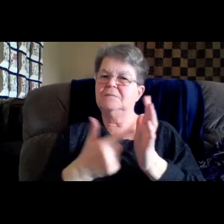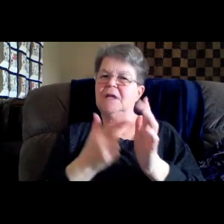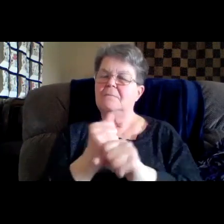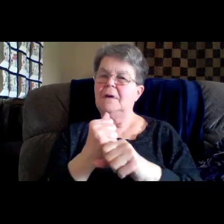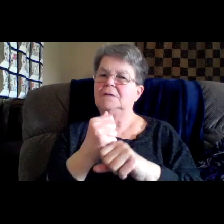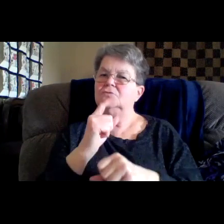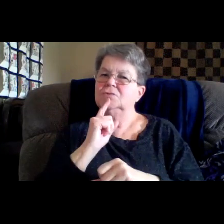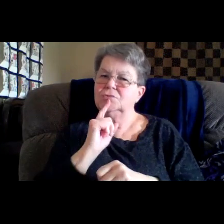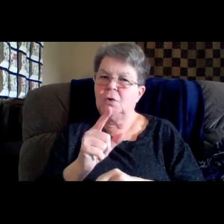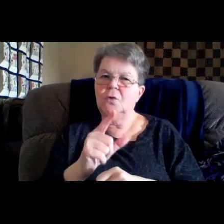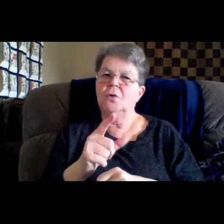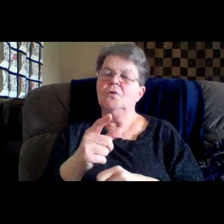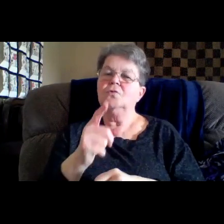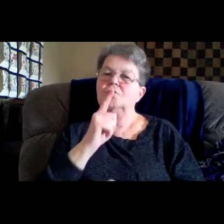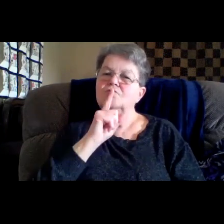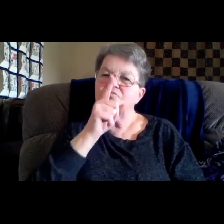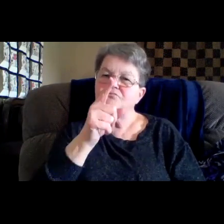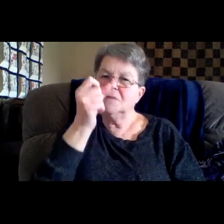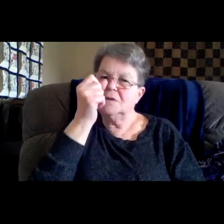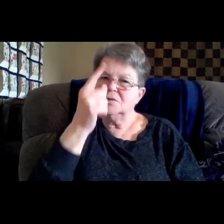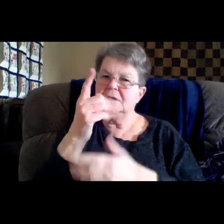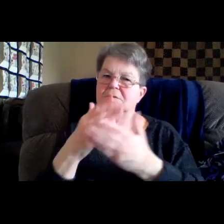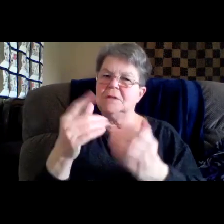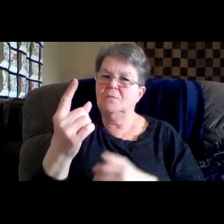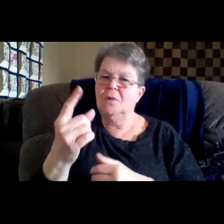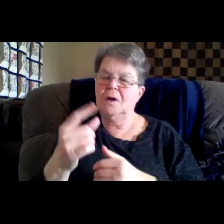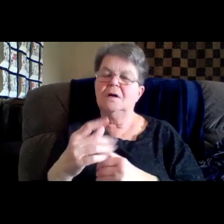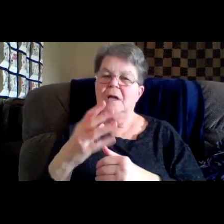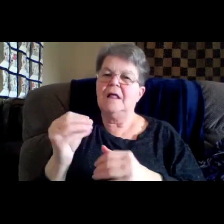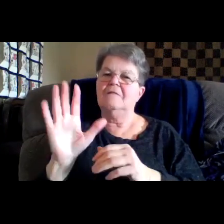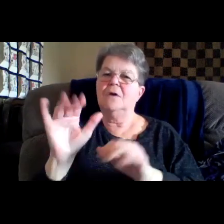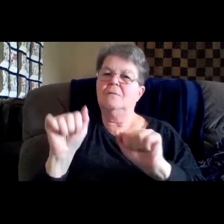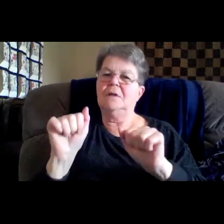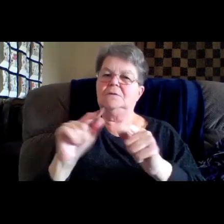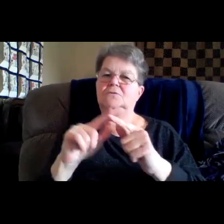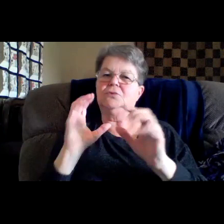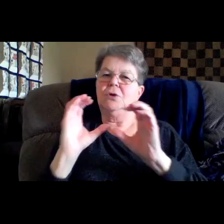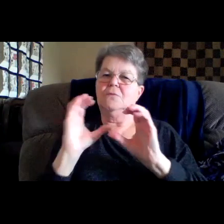that we are truly understanding someone and their ability to communicate. Next slide.